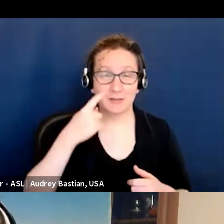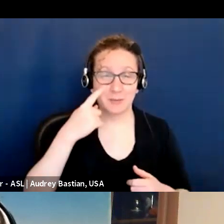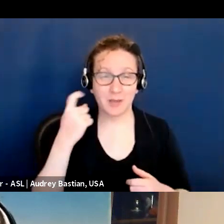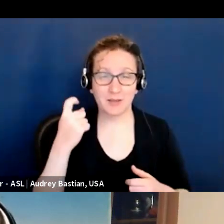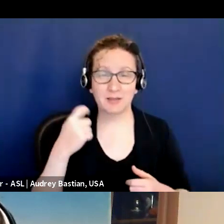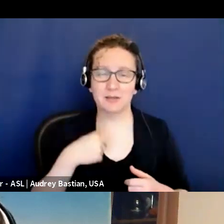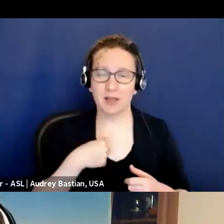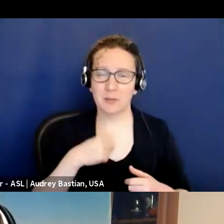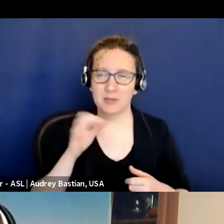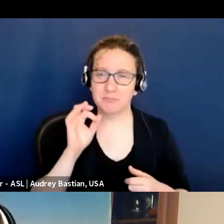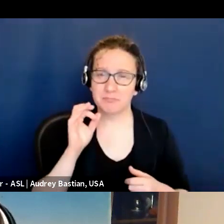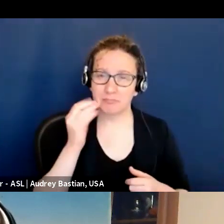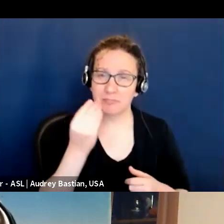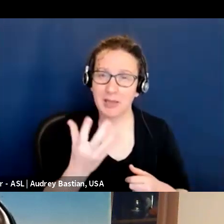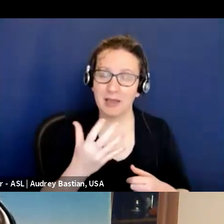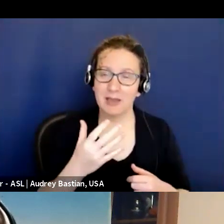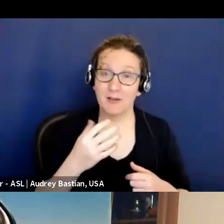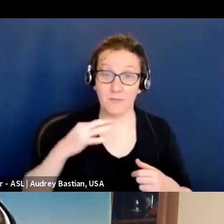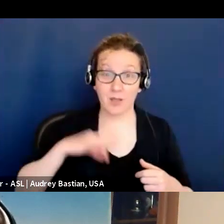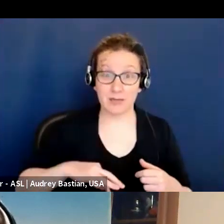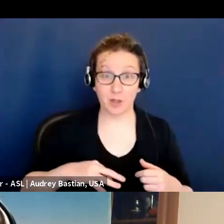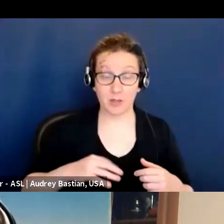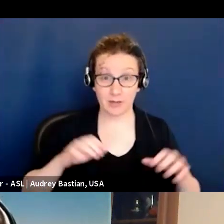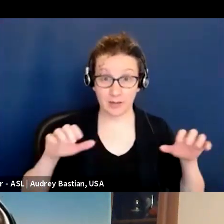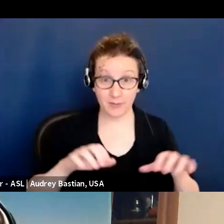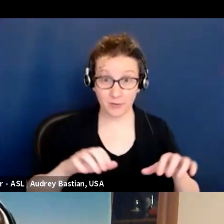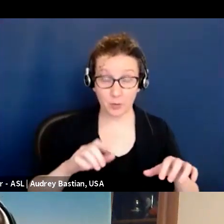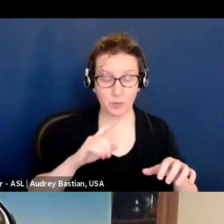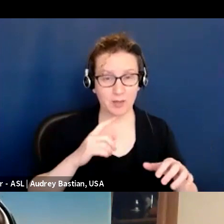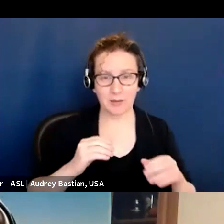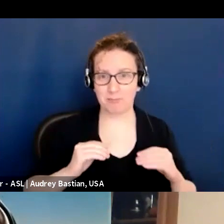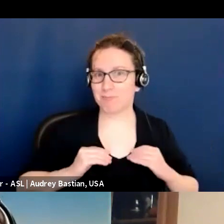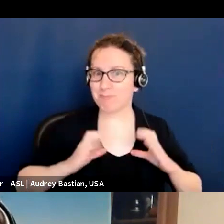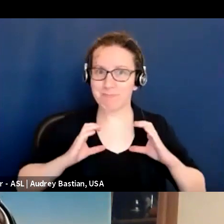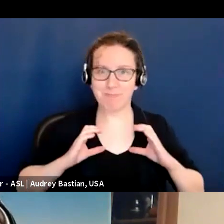volunteering made my year in the United States. >> JUSTIN HARFORD: Were you ever nervous about